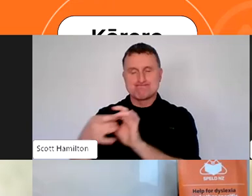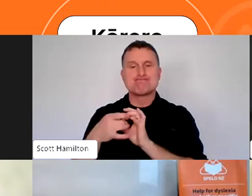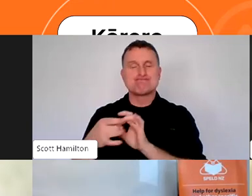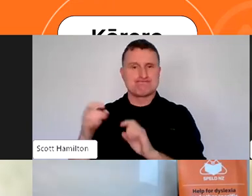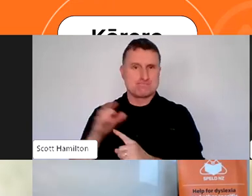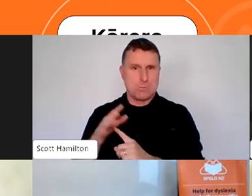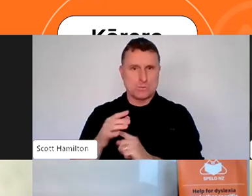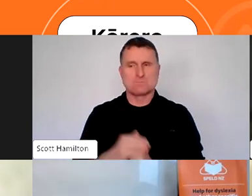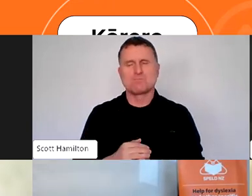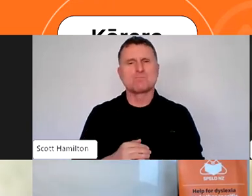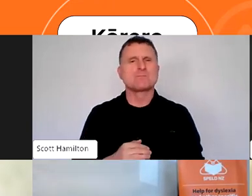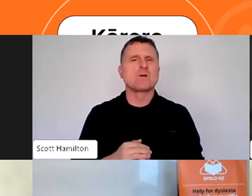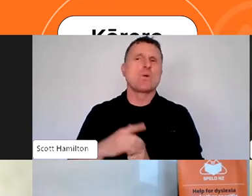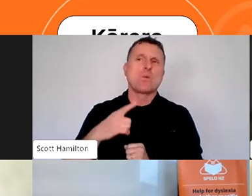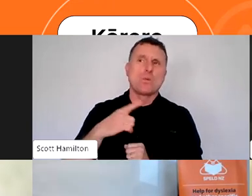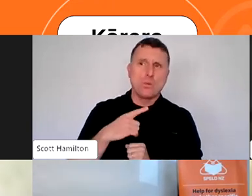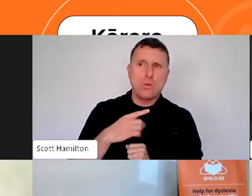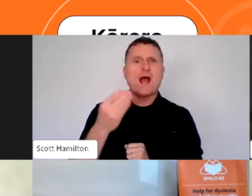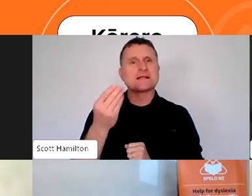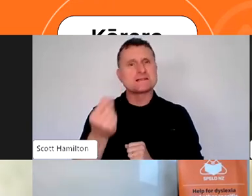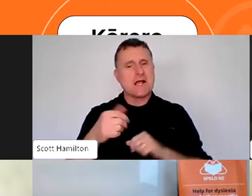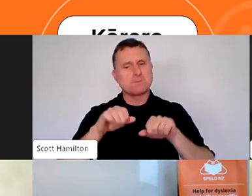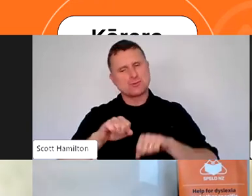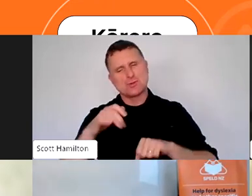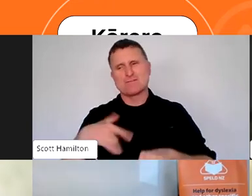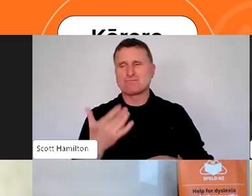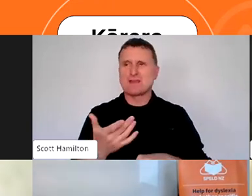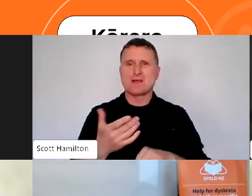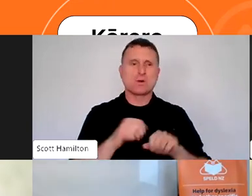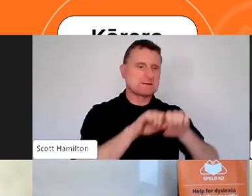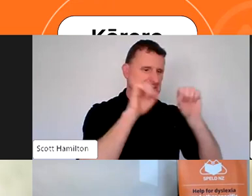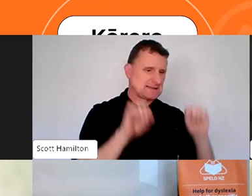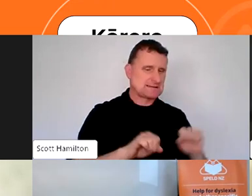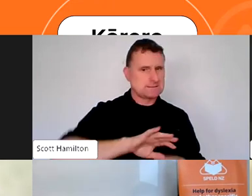become disenfranchised in the system and parents are pretty much heartbroken